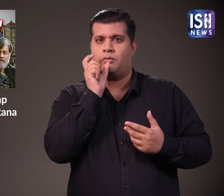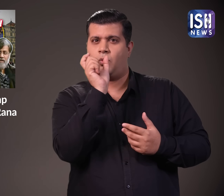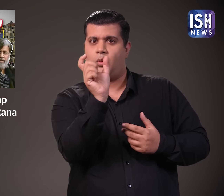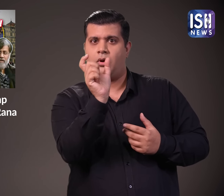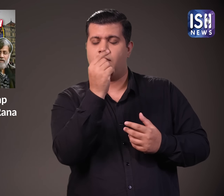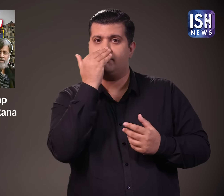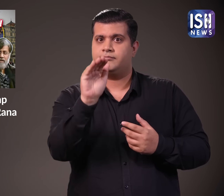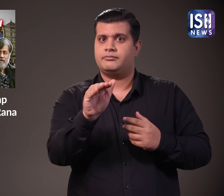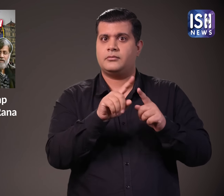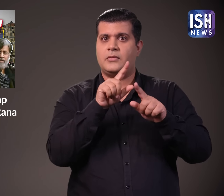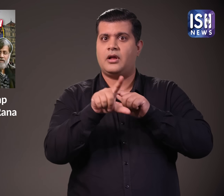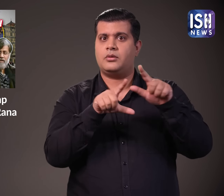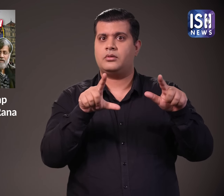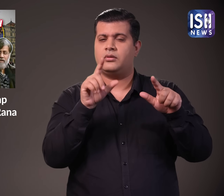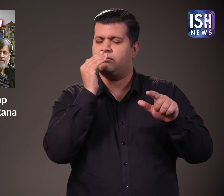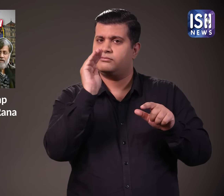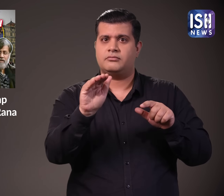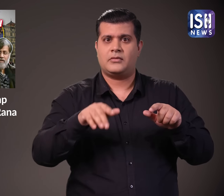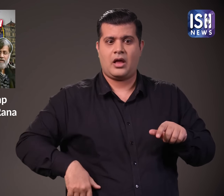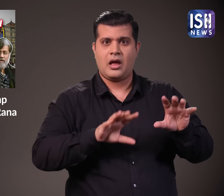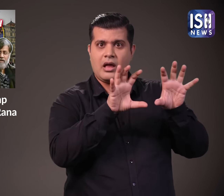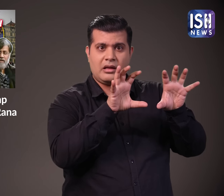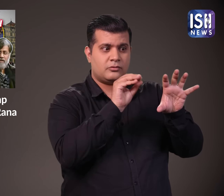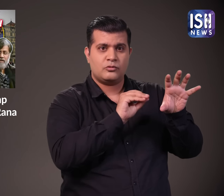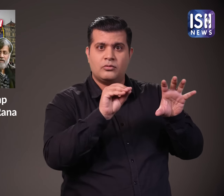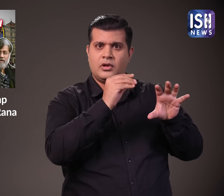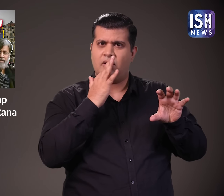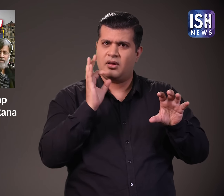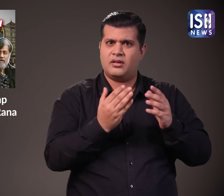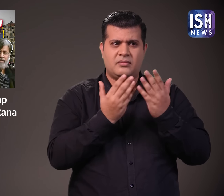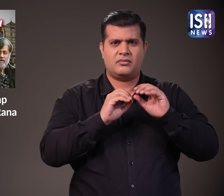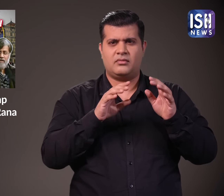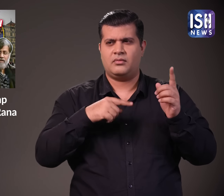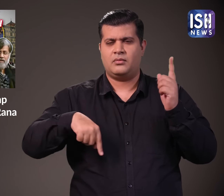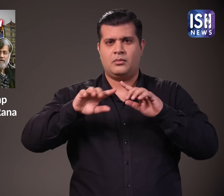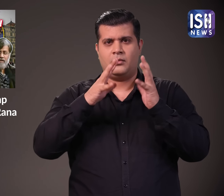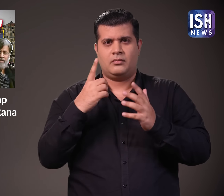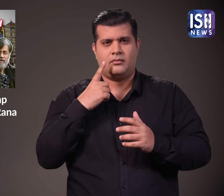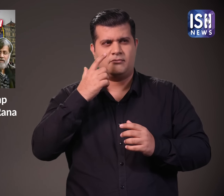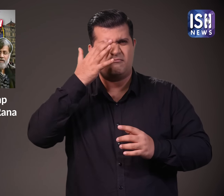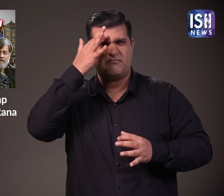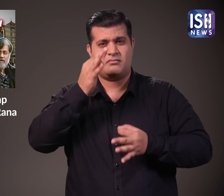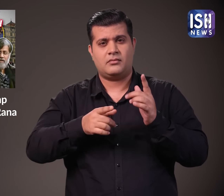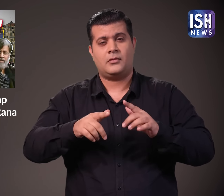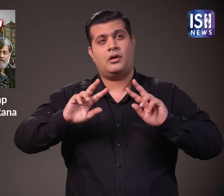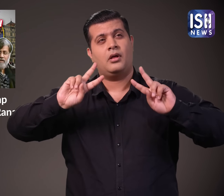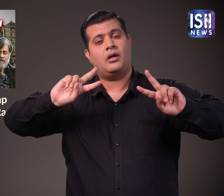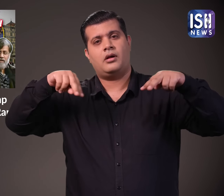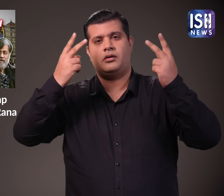He mockingly said they were 'kissing my a**', but in truth, world leaders are outraged.